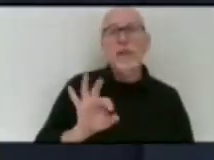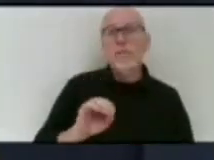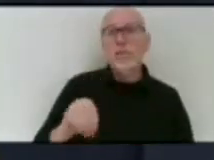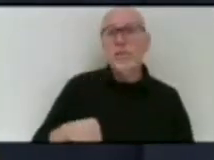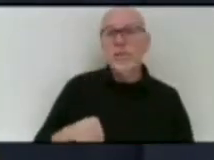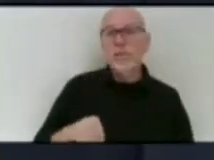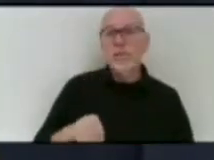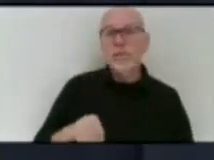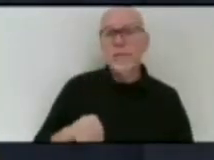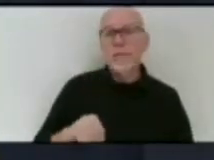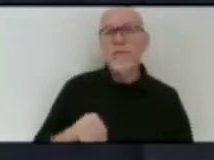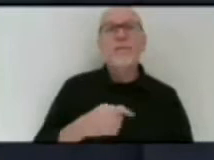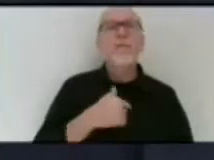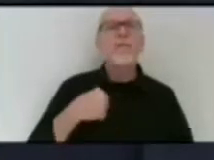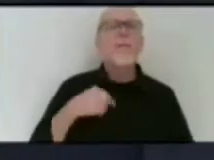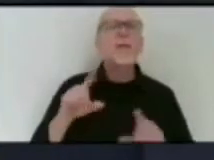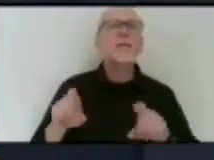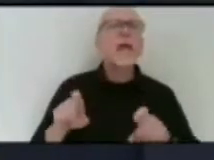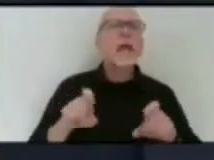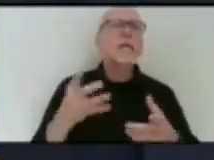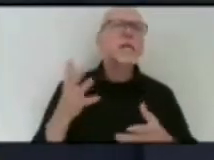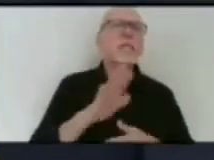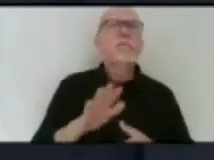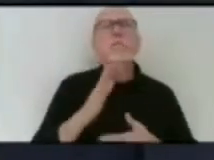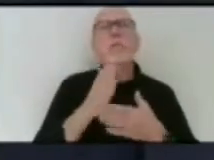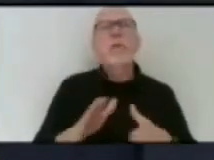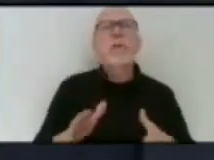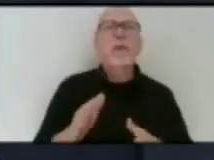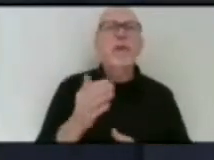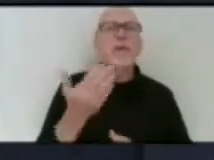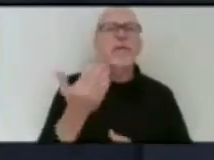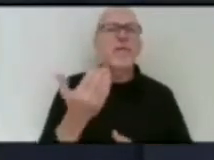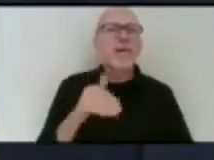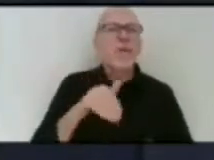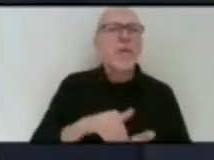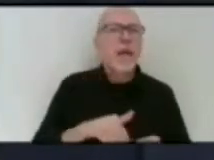We were testing an average of 15,000 Hoosiers a day, and our health care